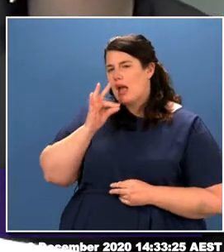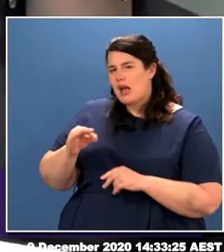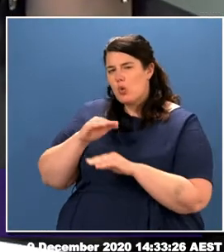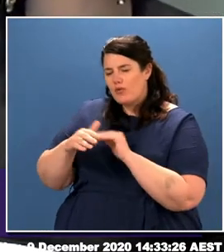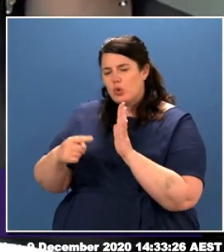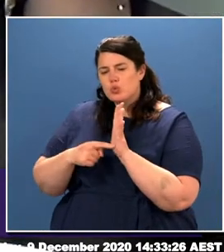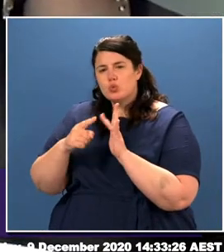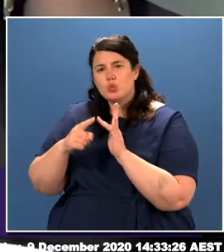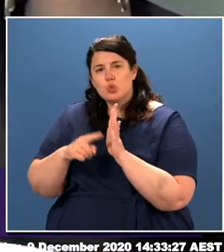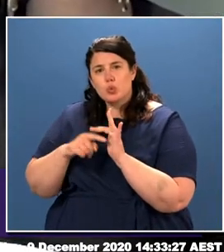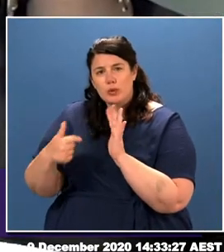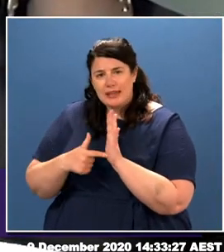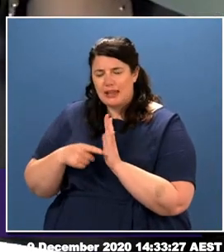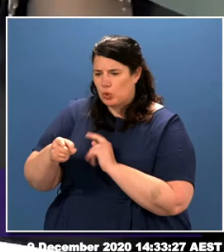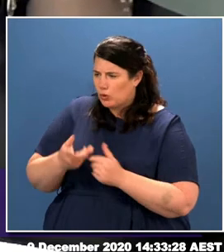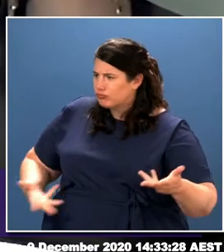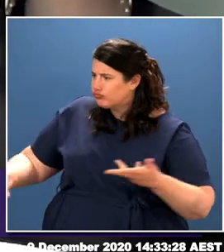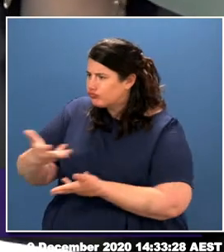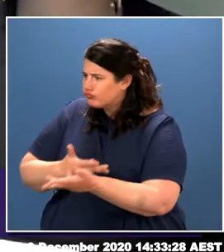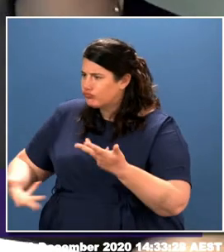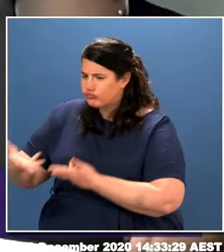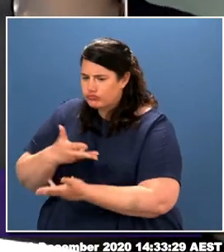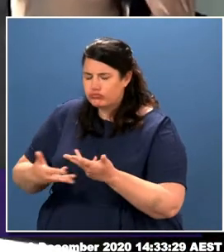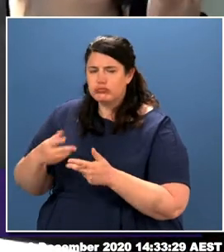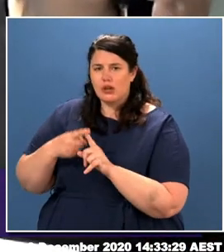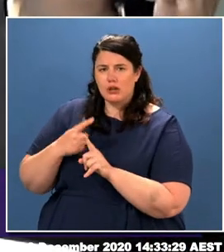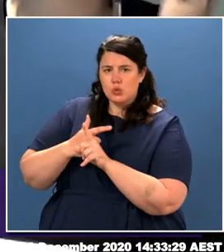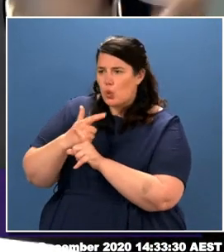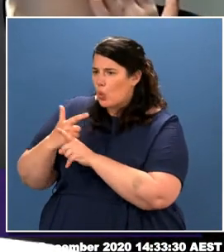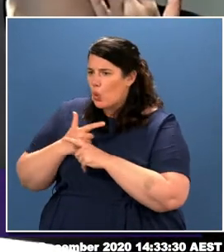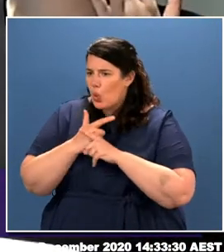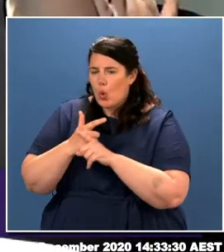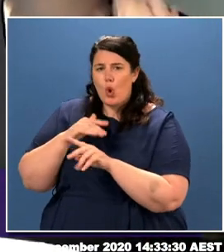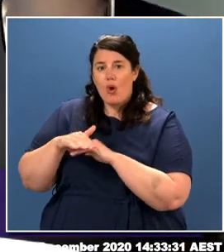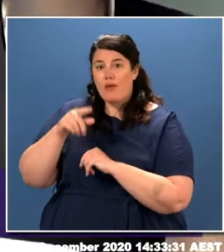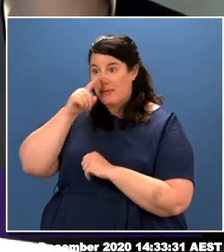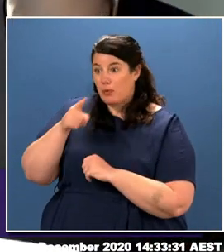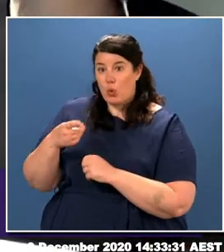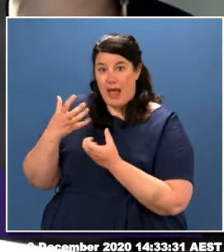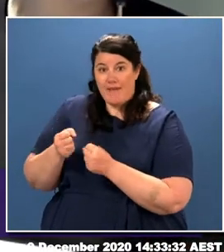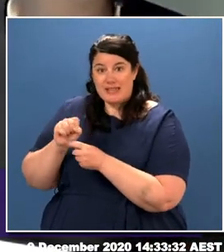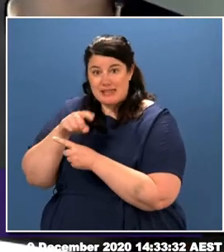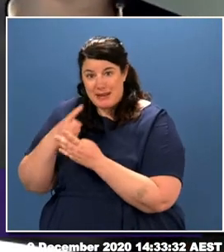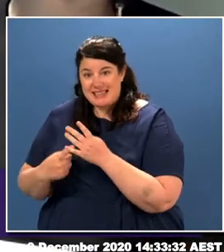that you had workshop sessions and you talked about the experiences with people that were living with a disability and LGBTI,